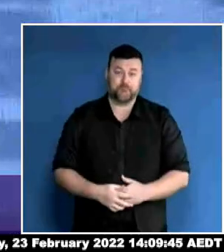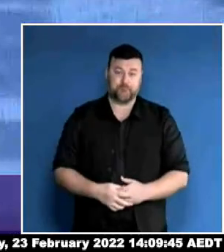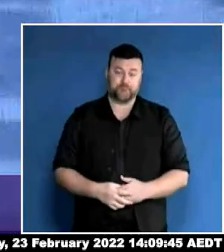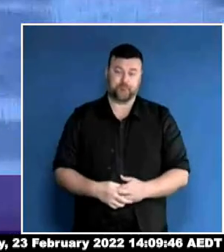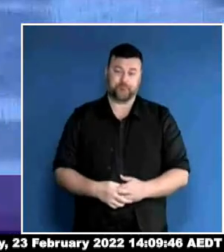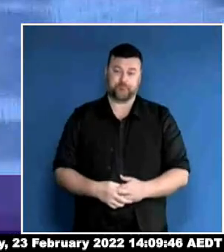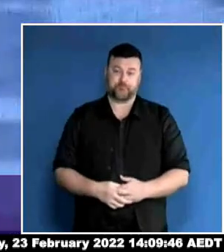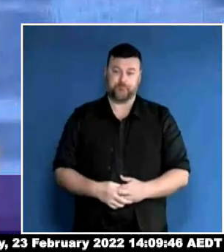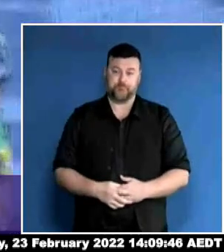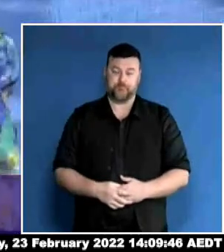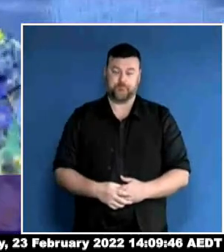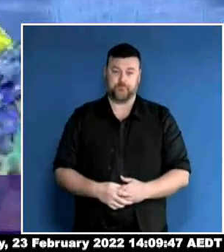One of the next ones, rostering.